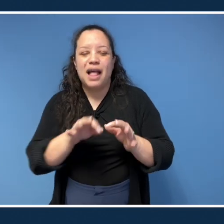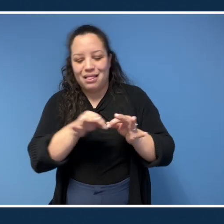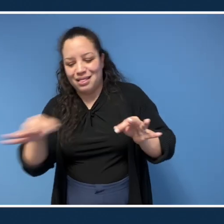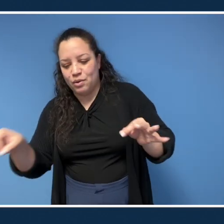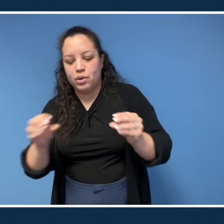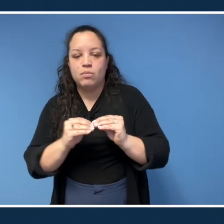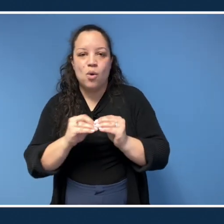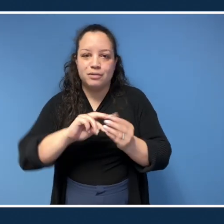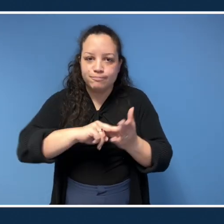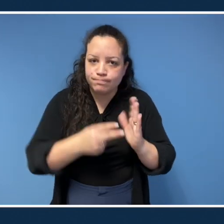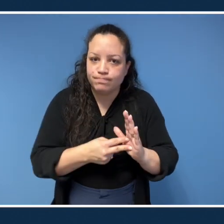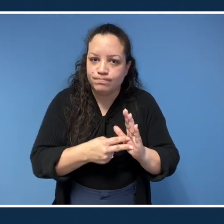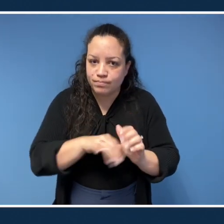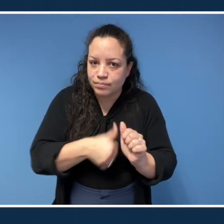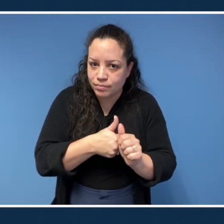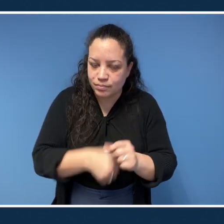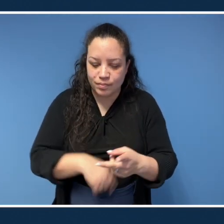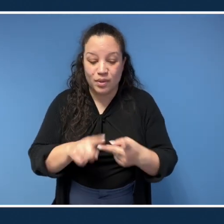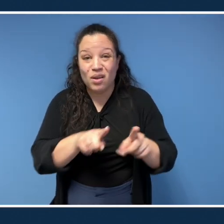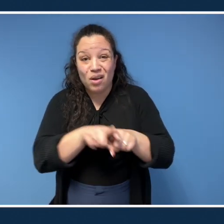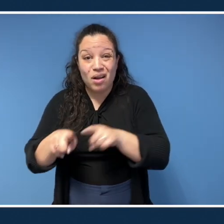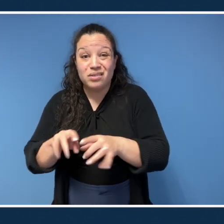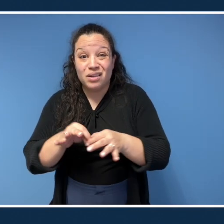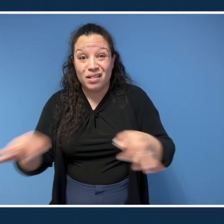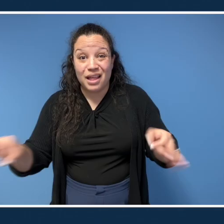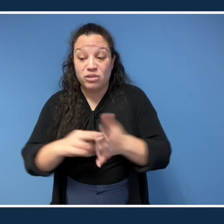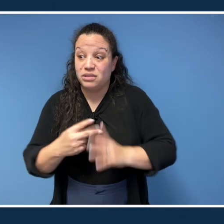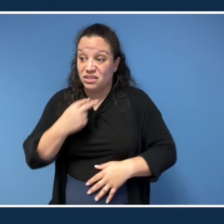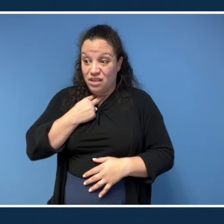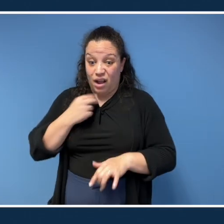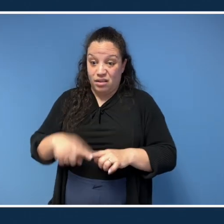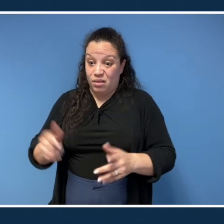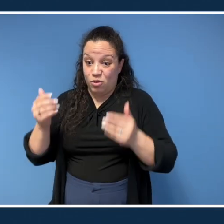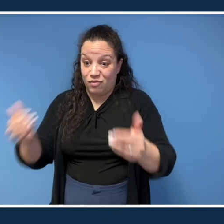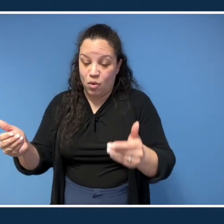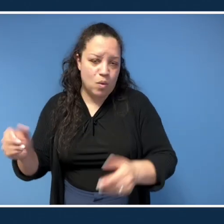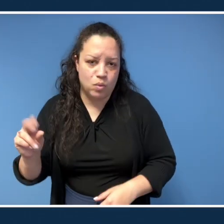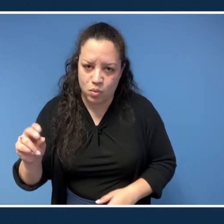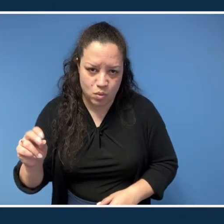I also think that language shouldn't be something that gets us stuck to move things forward. And if you heard me